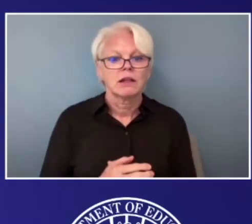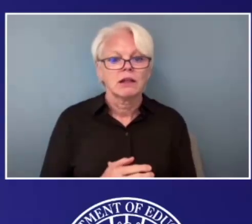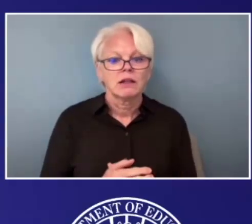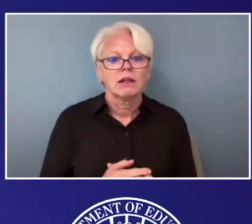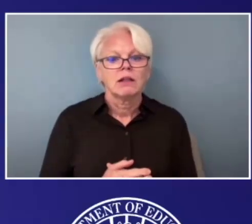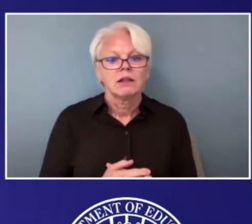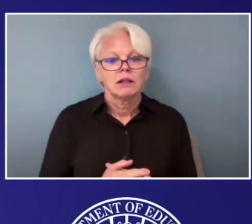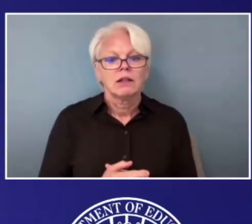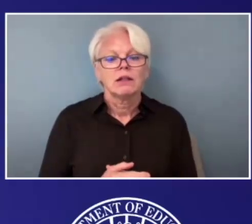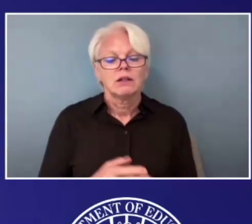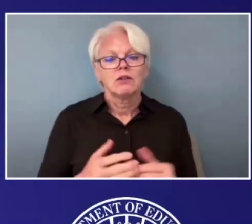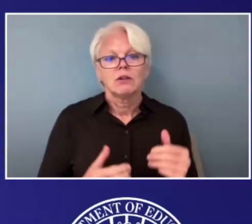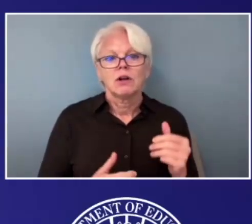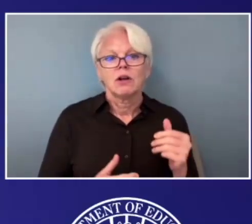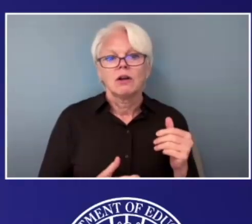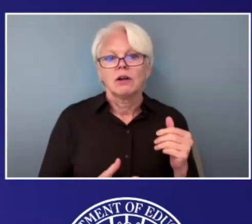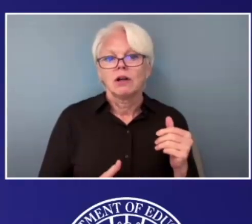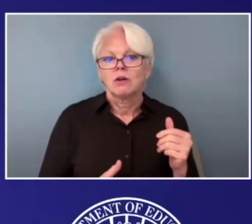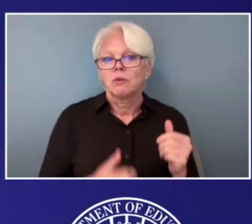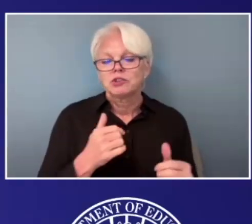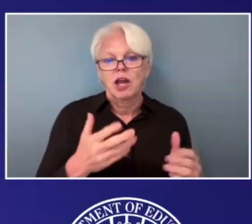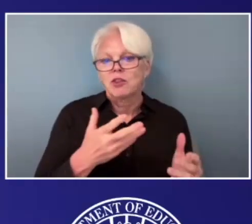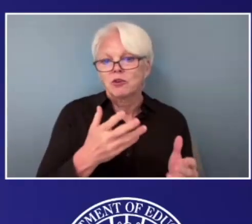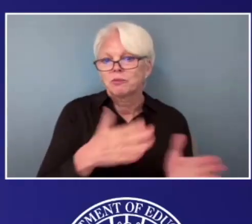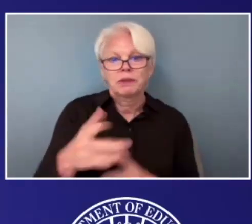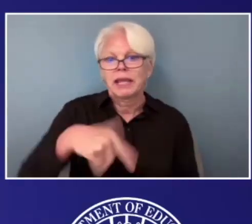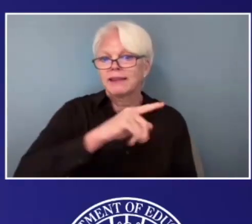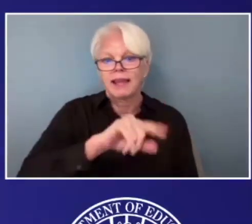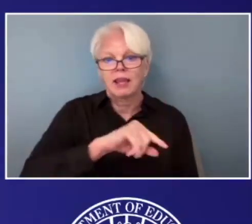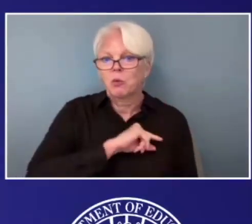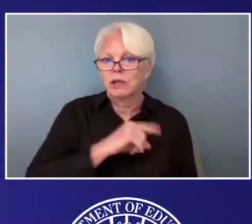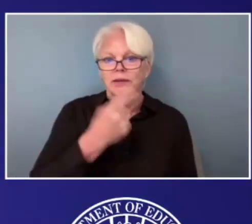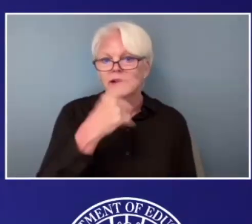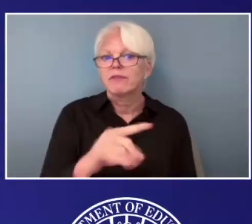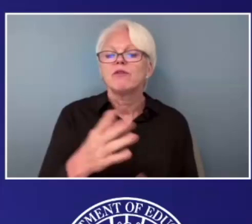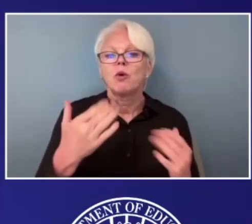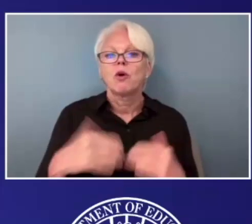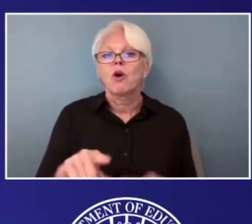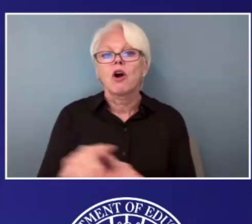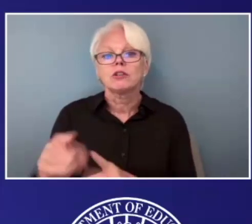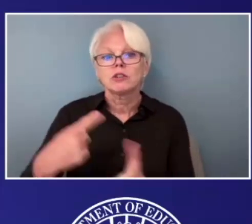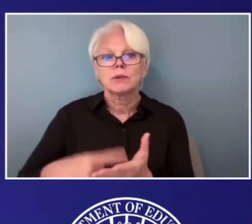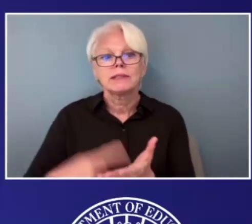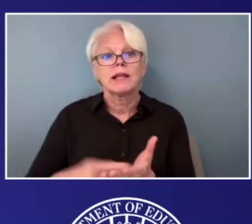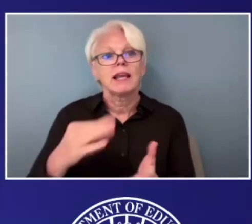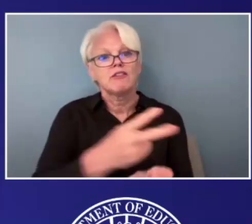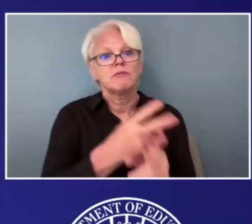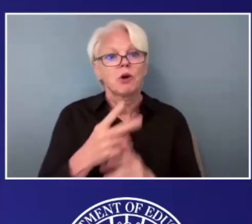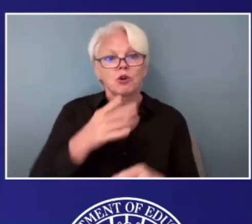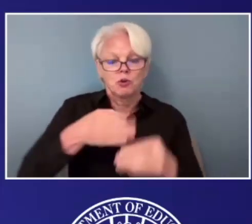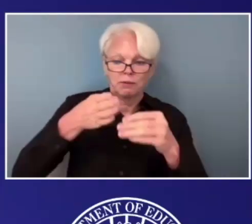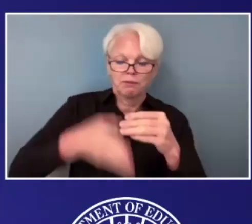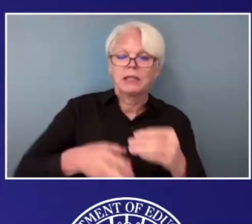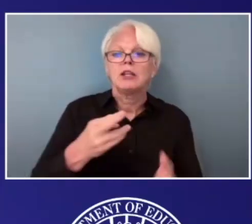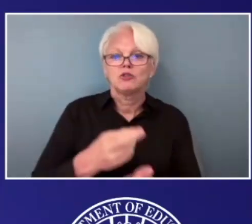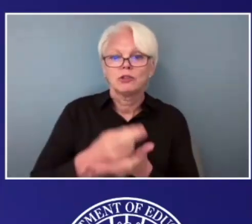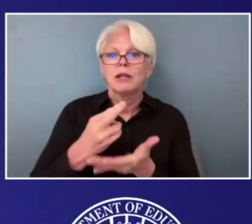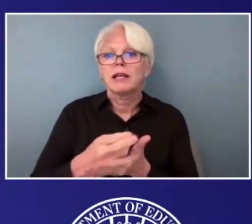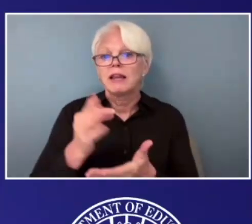We also discussed whether borrowers who complete rehabilitation could then be